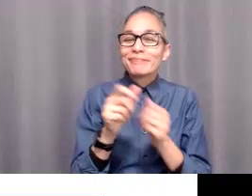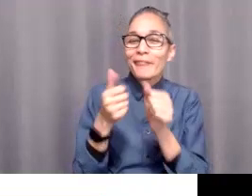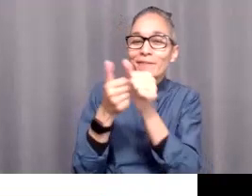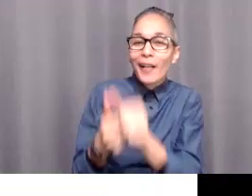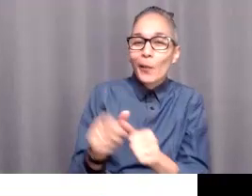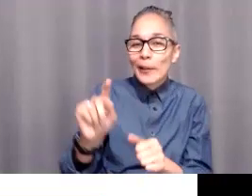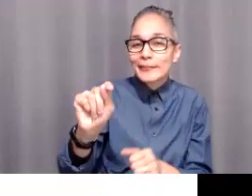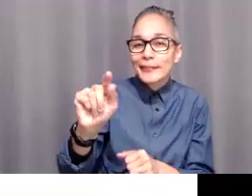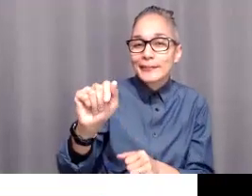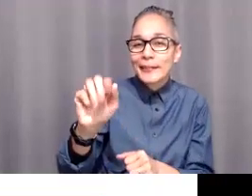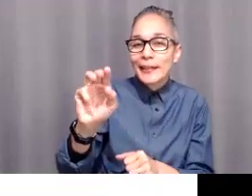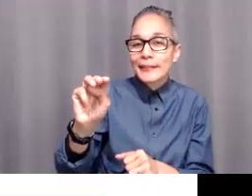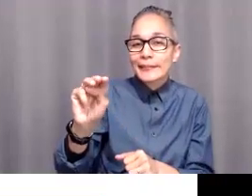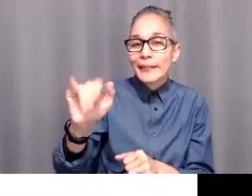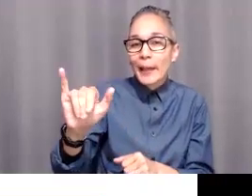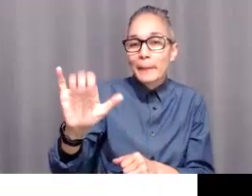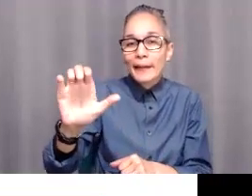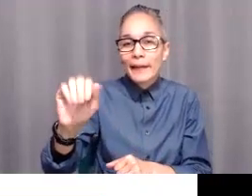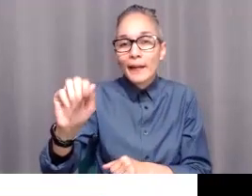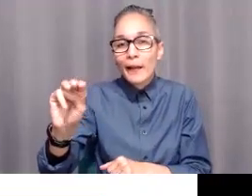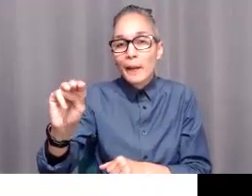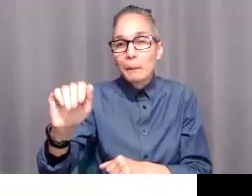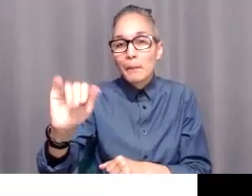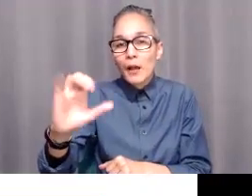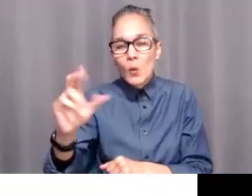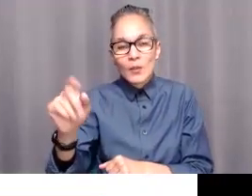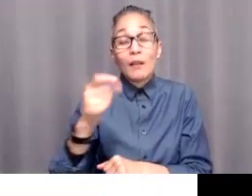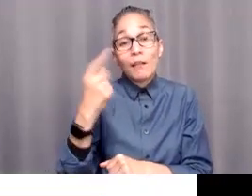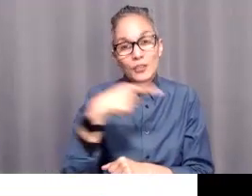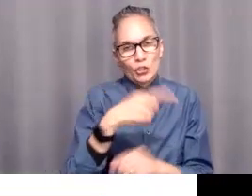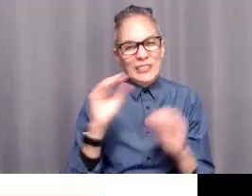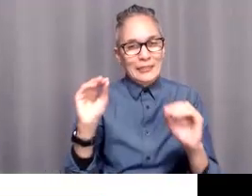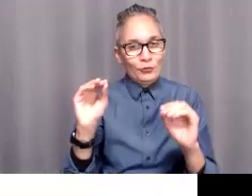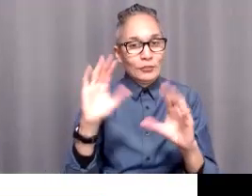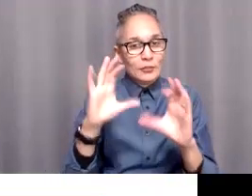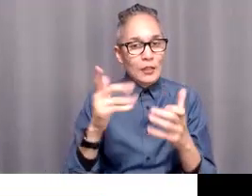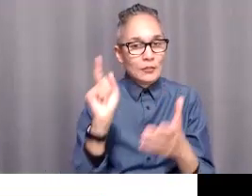And so she teaches her classes, on a weekly basis.